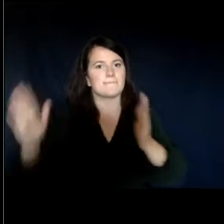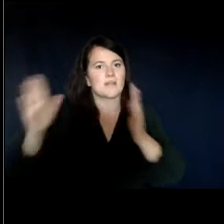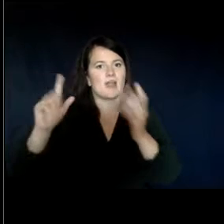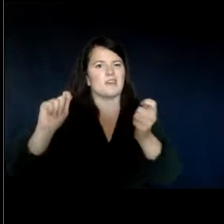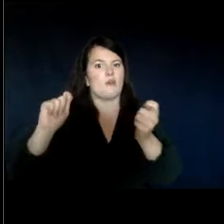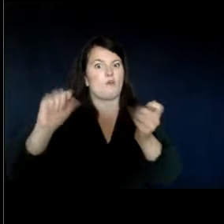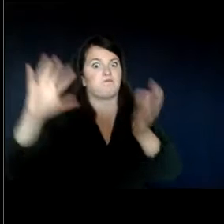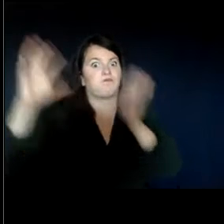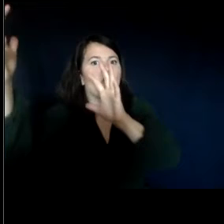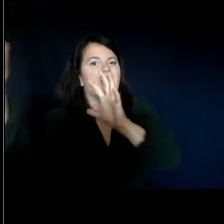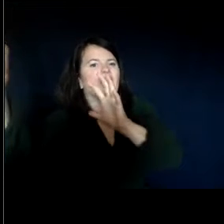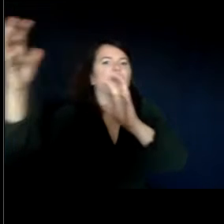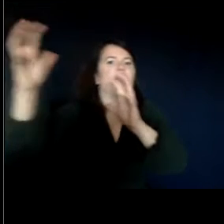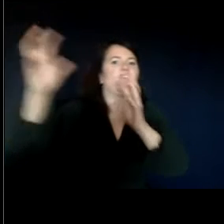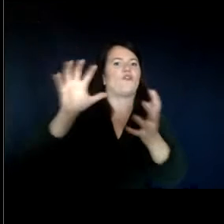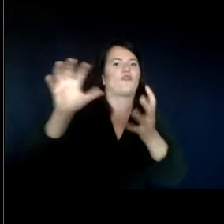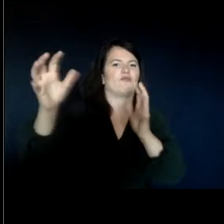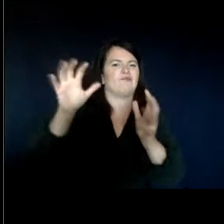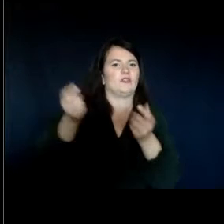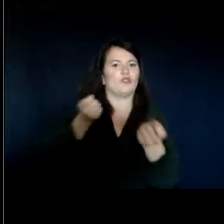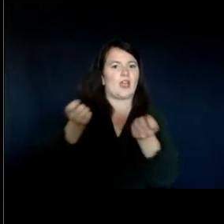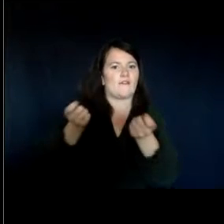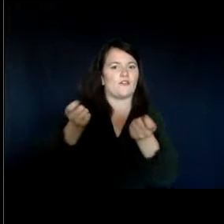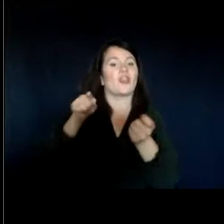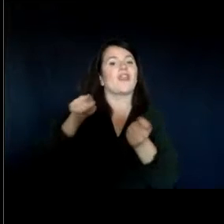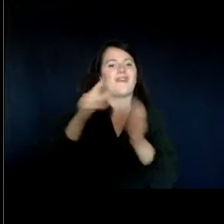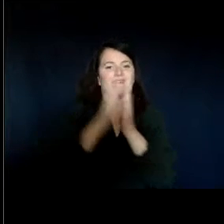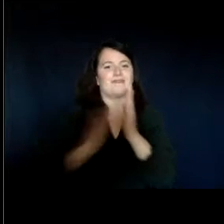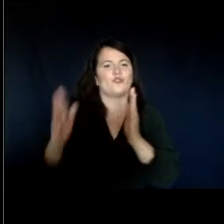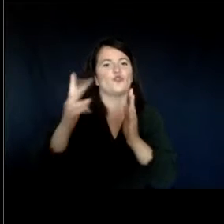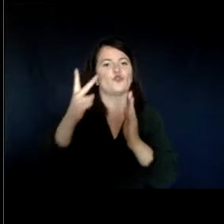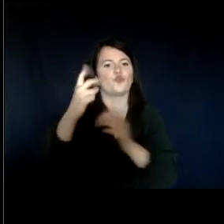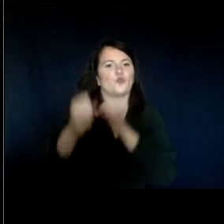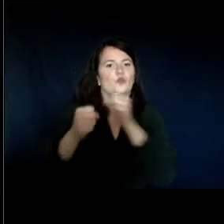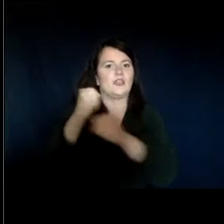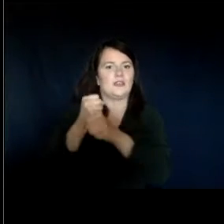When it comes to the European Social Fund+,